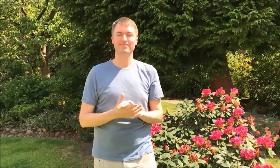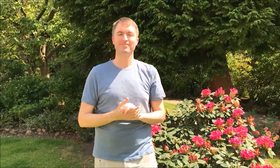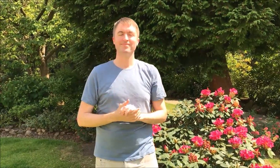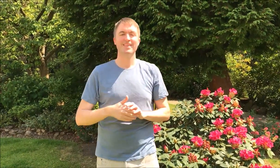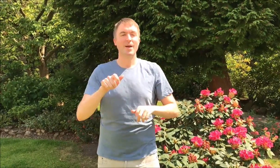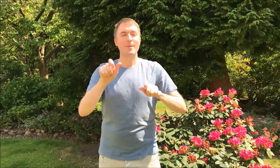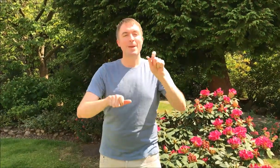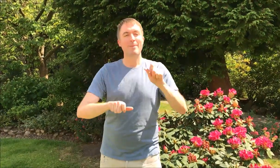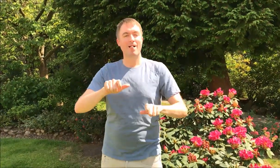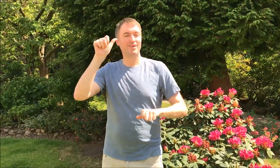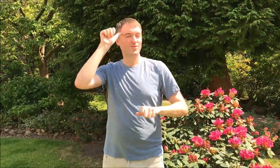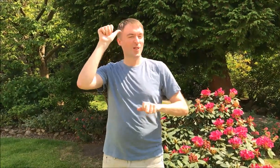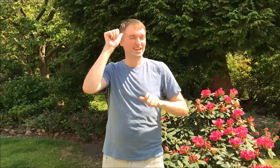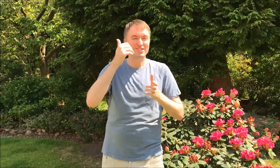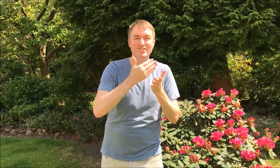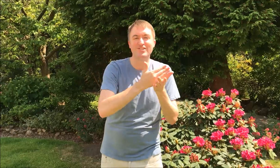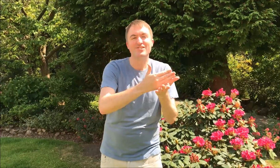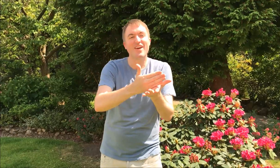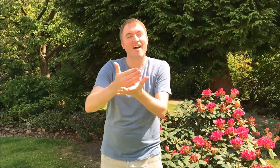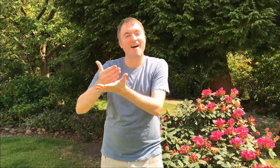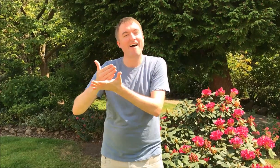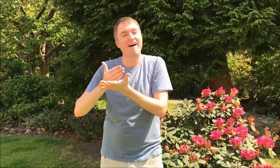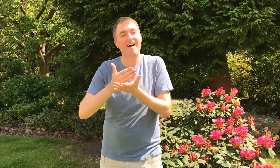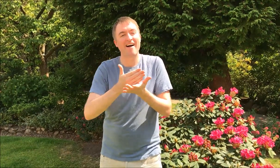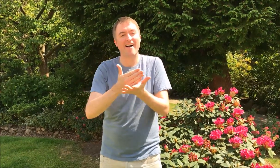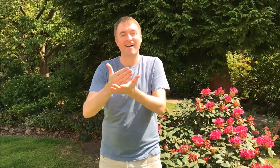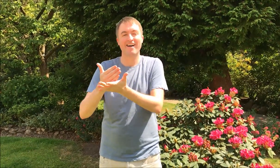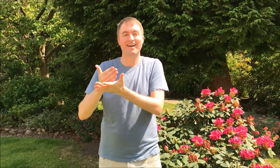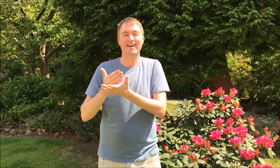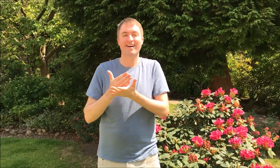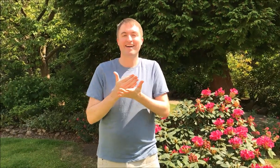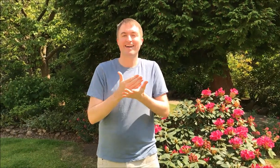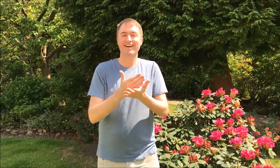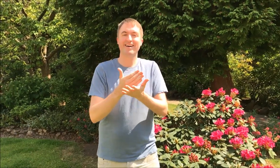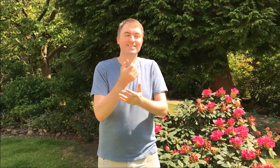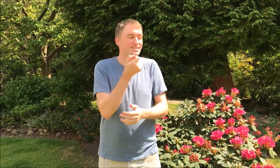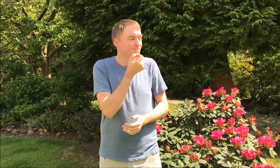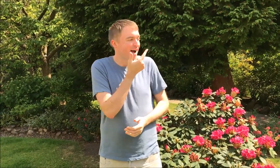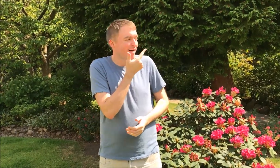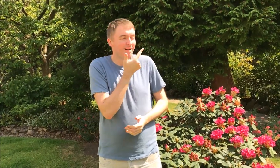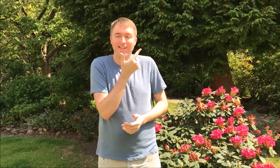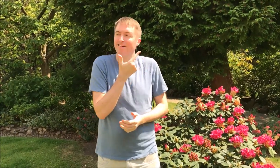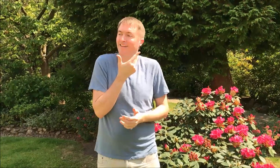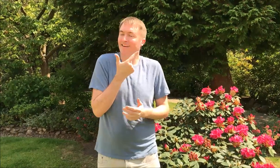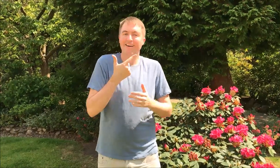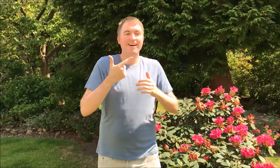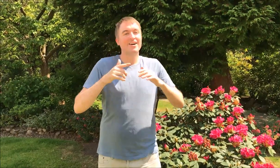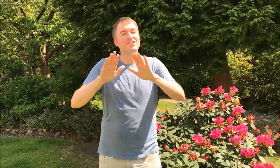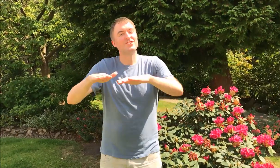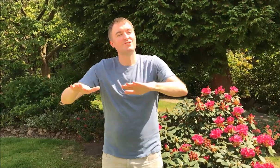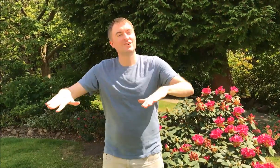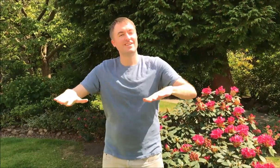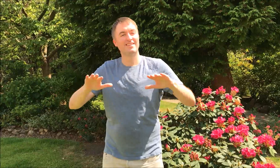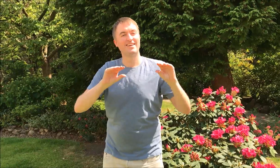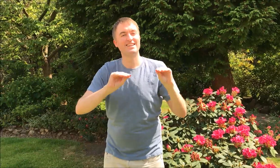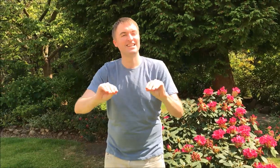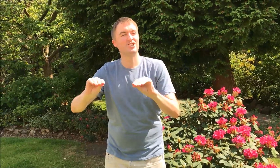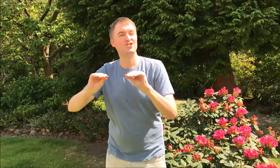I saw children laughing as they learned the secrets of the earth